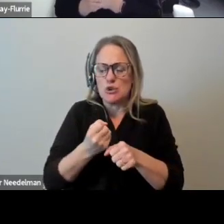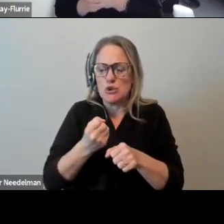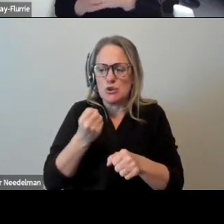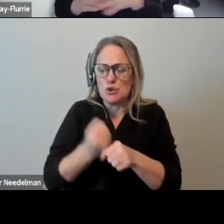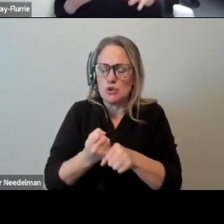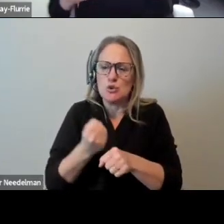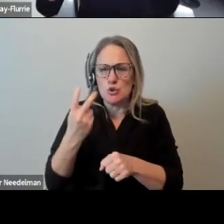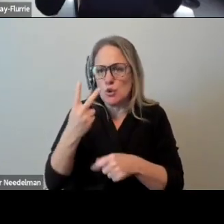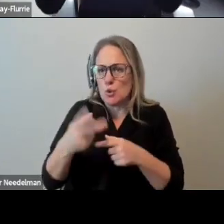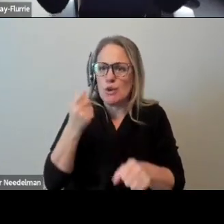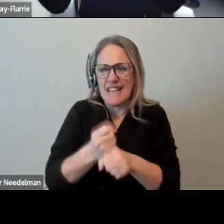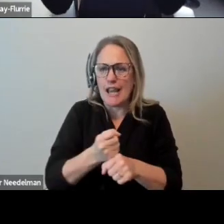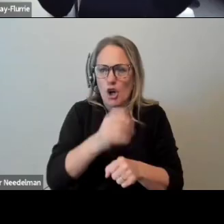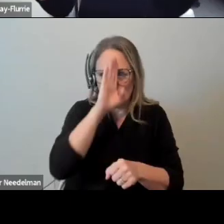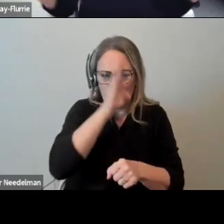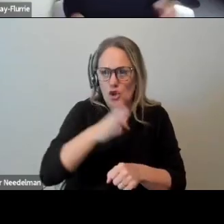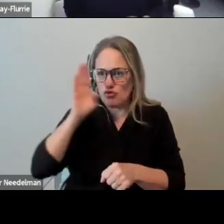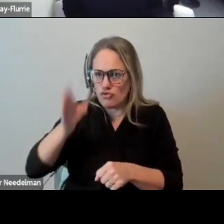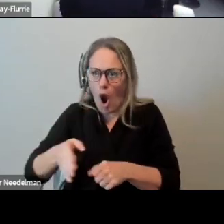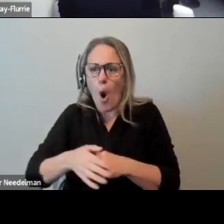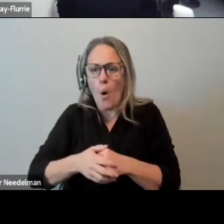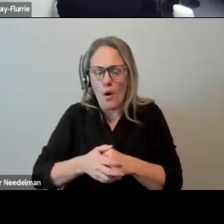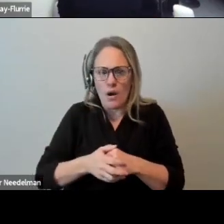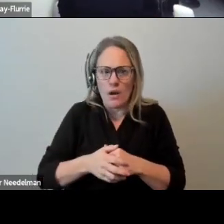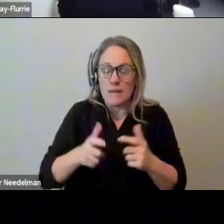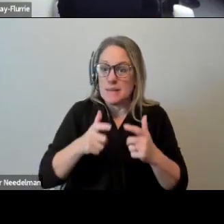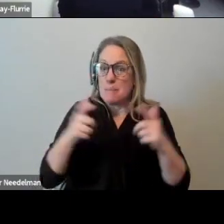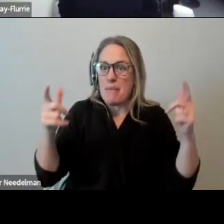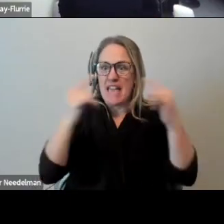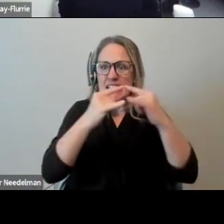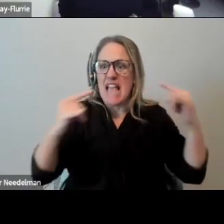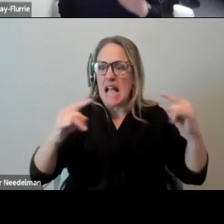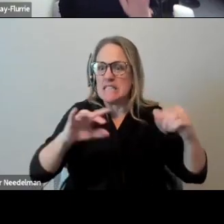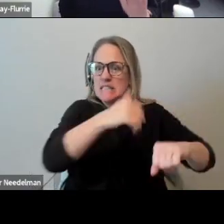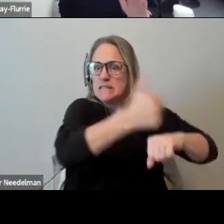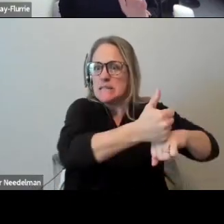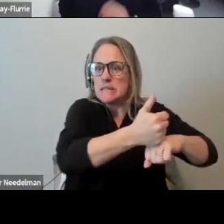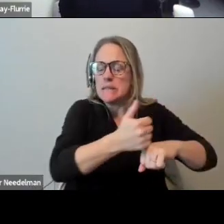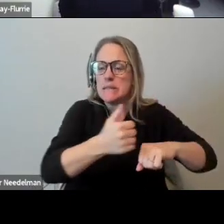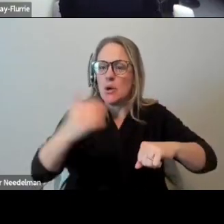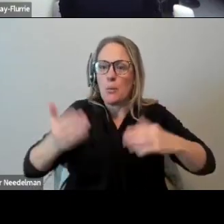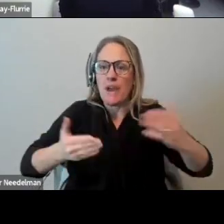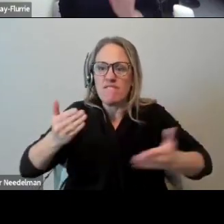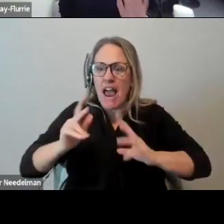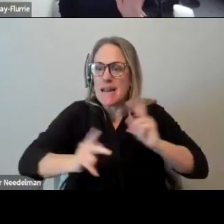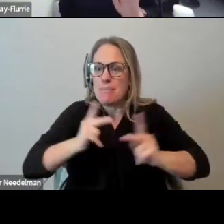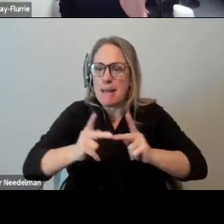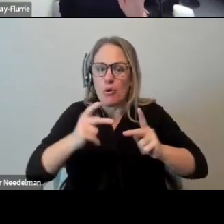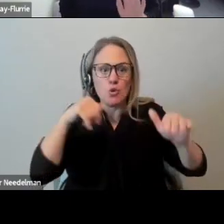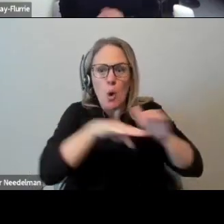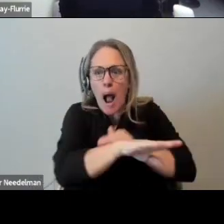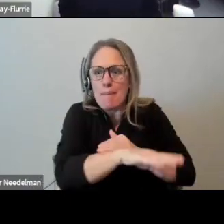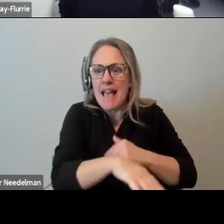what we had then, which was these big tents where we would invite people in. They were quite hot. Air conditioning didn't happen in the